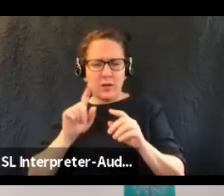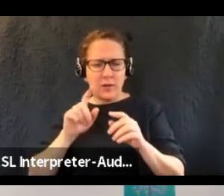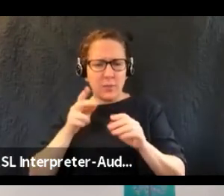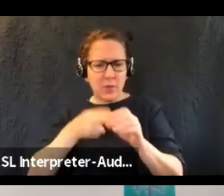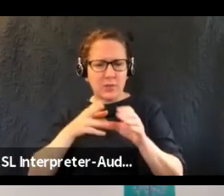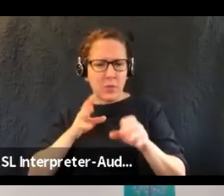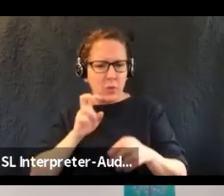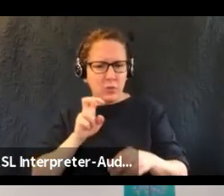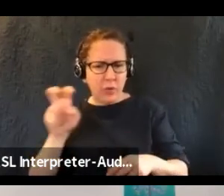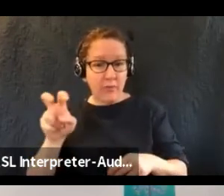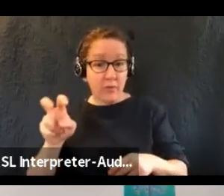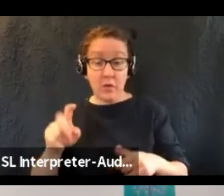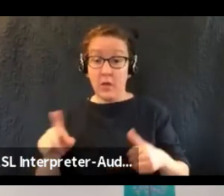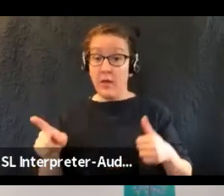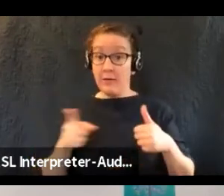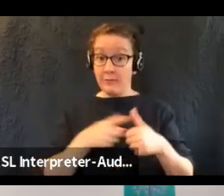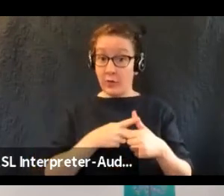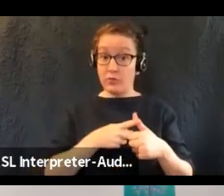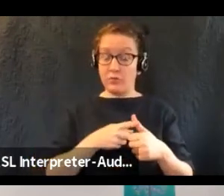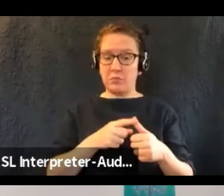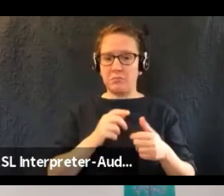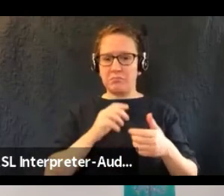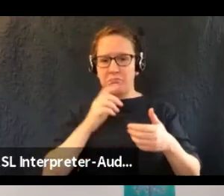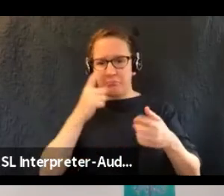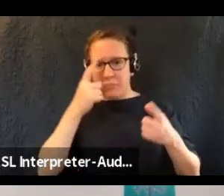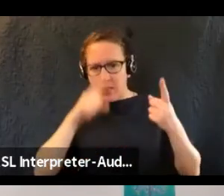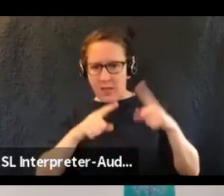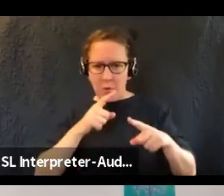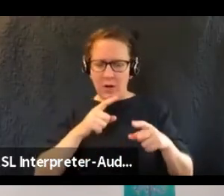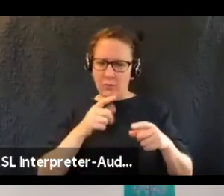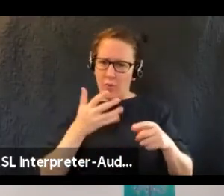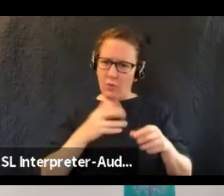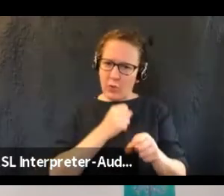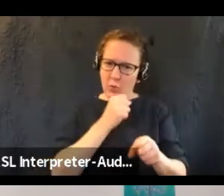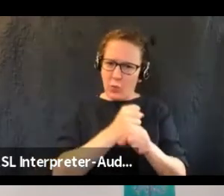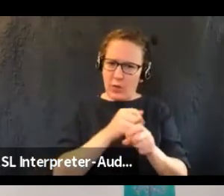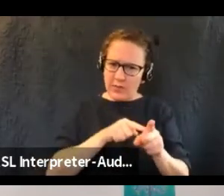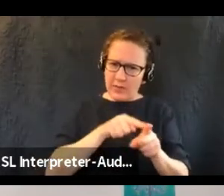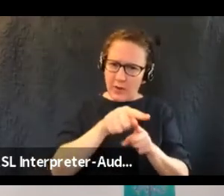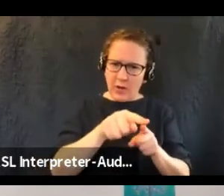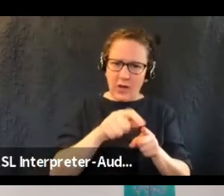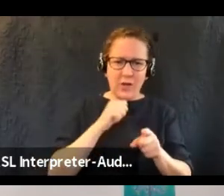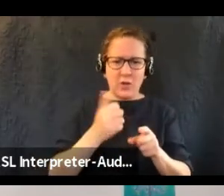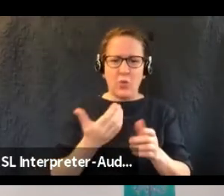You can start by collaborating with those who already work in this area so you don't need to reinvent the wheel.